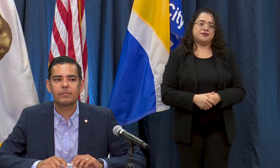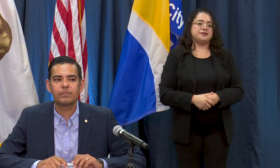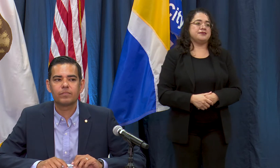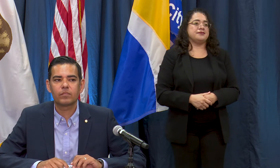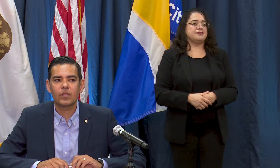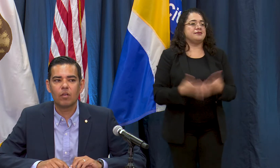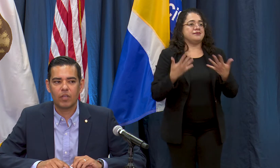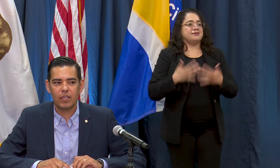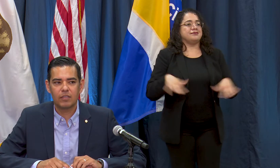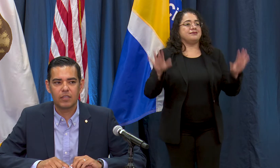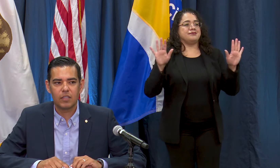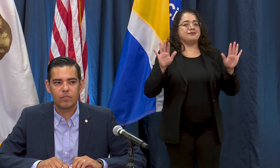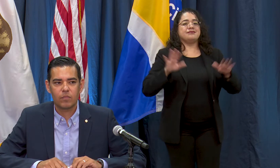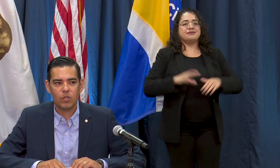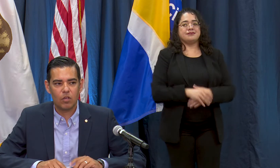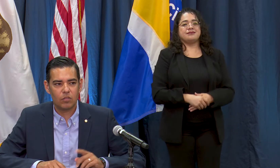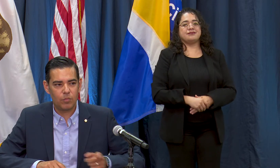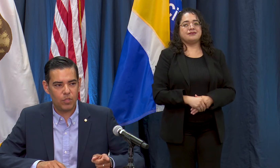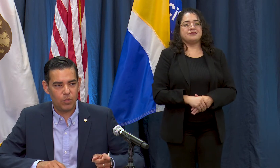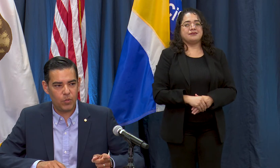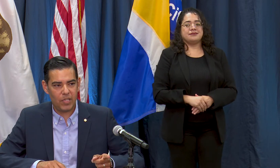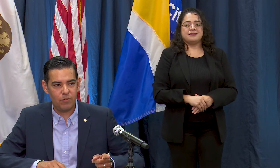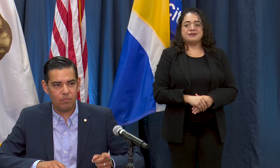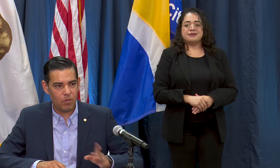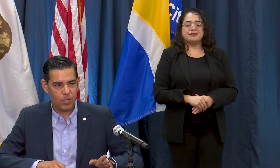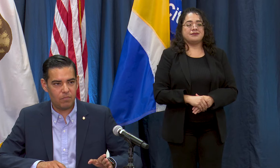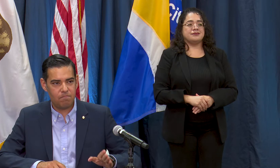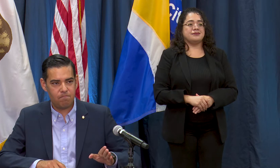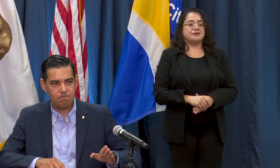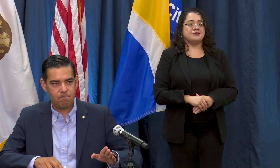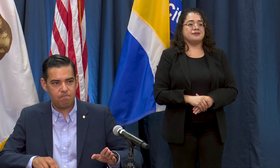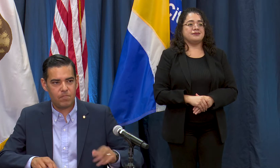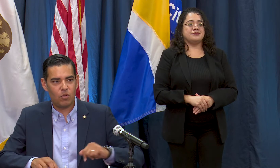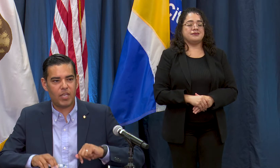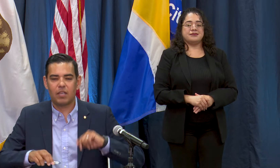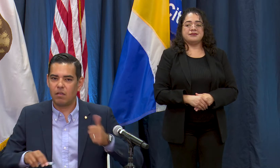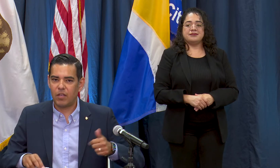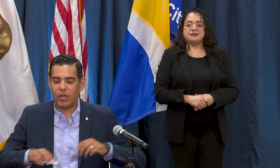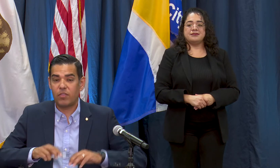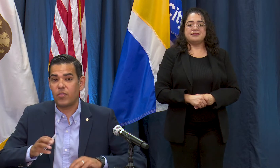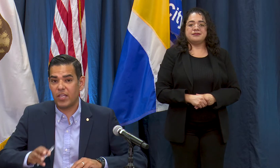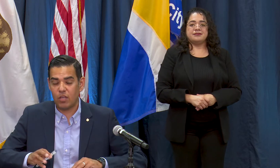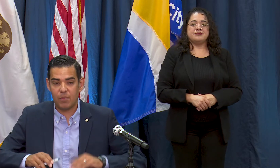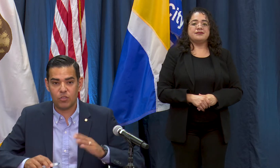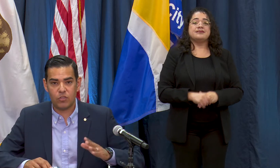questions. Okay are we good? Okay great thank you. I'm gonna turn this